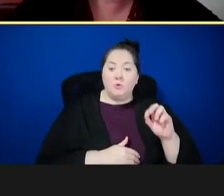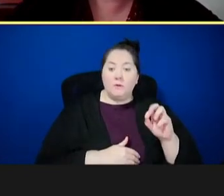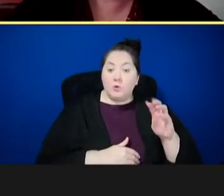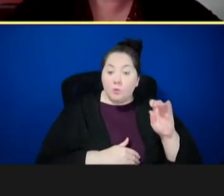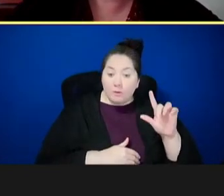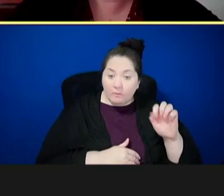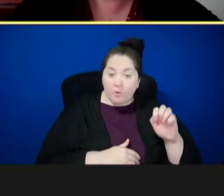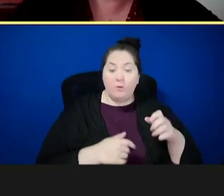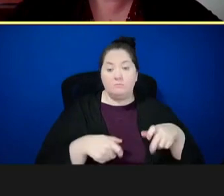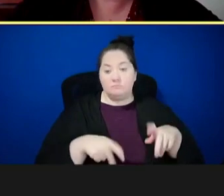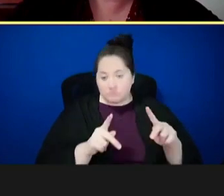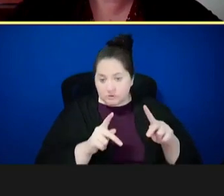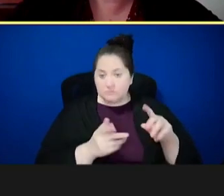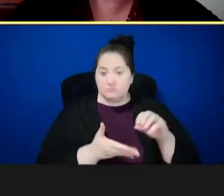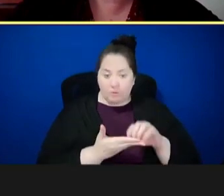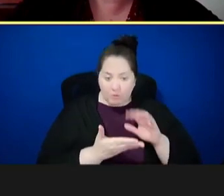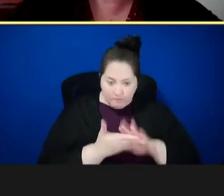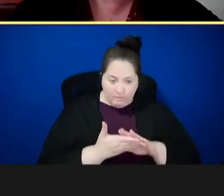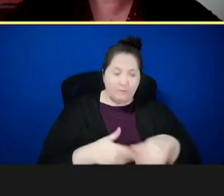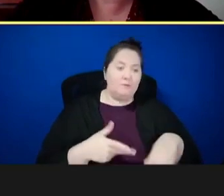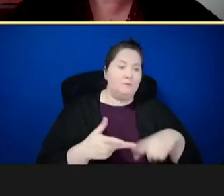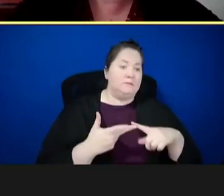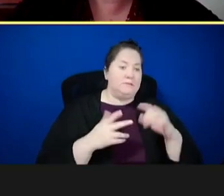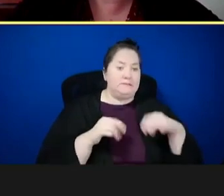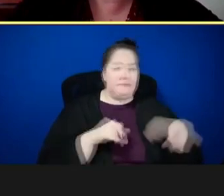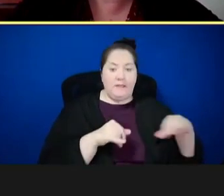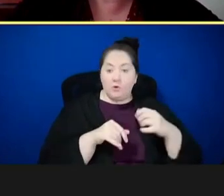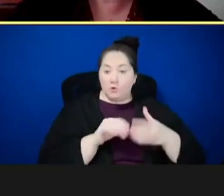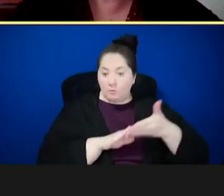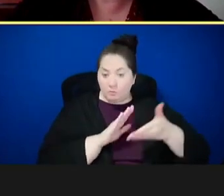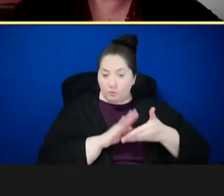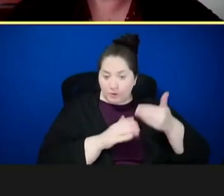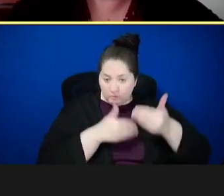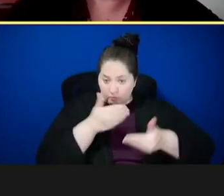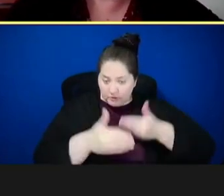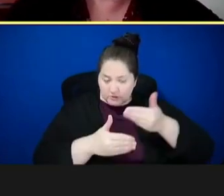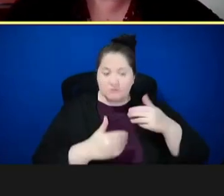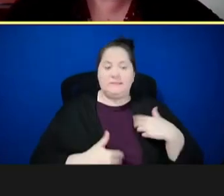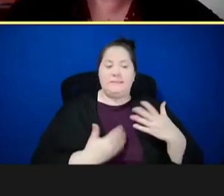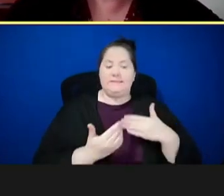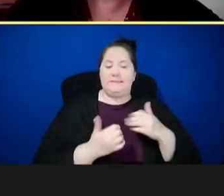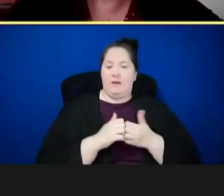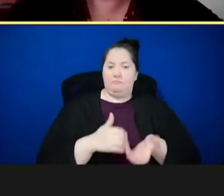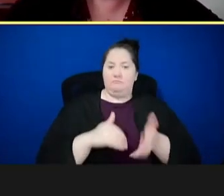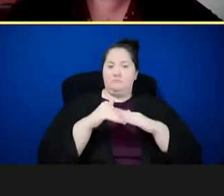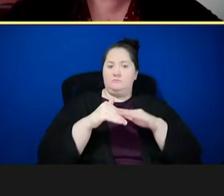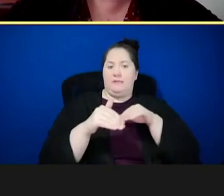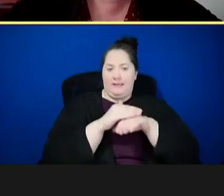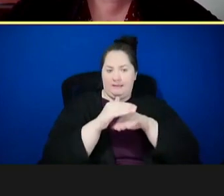working towards standard operating procedures is an easy way to increase access. And once